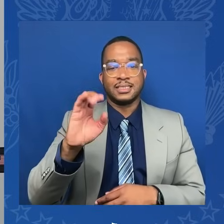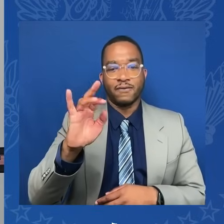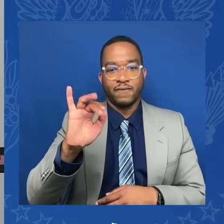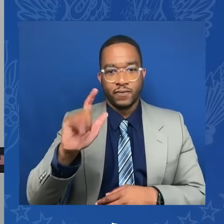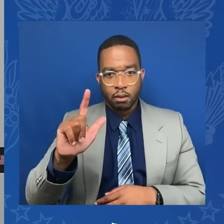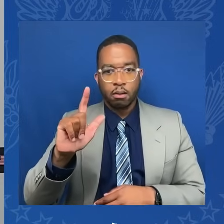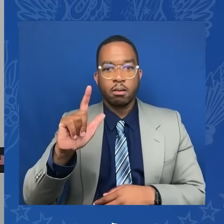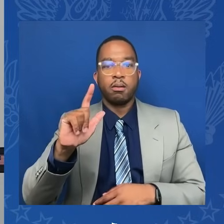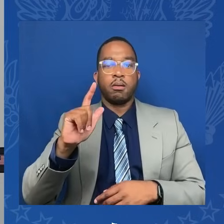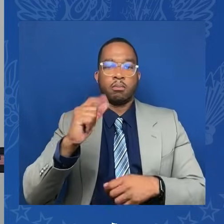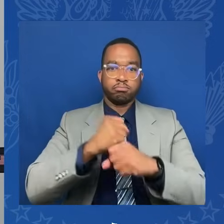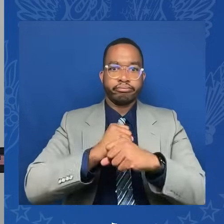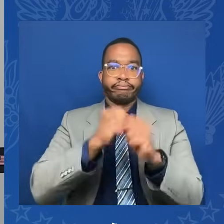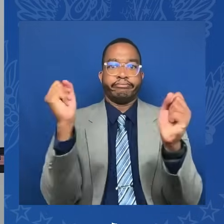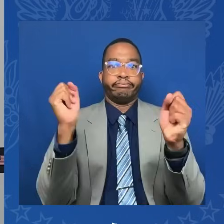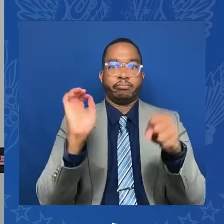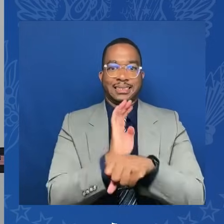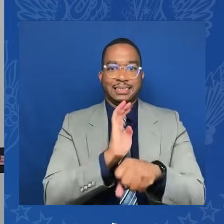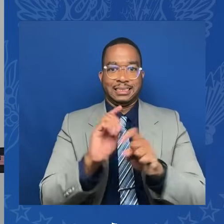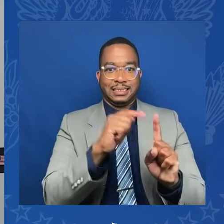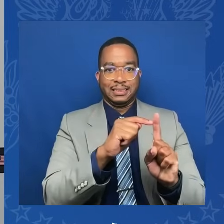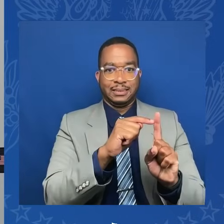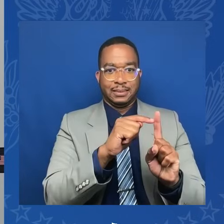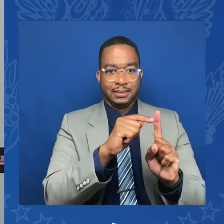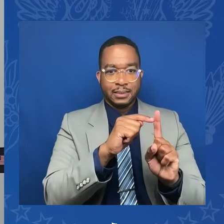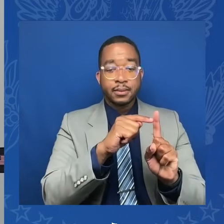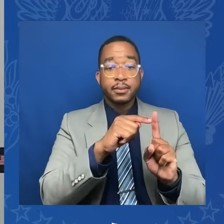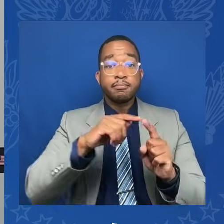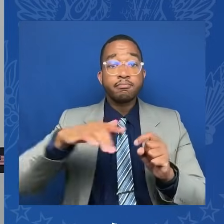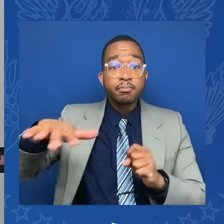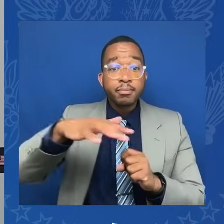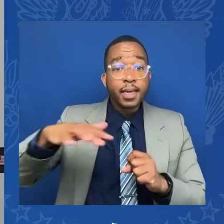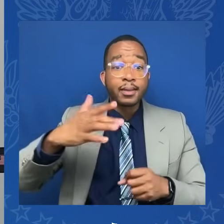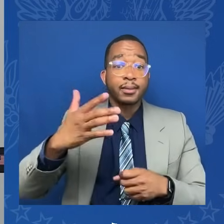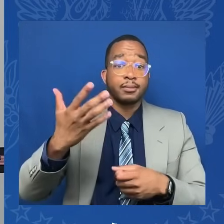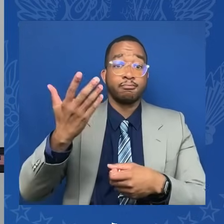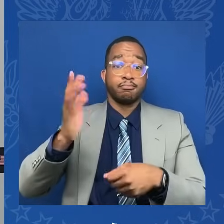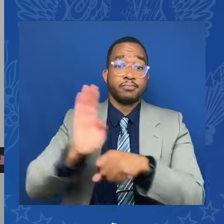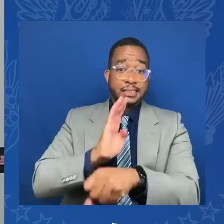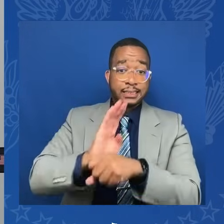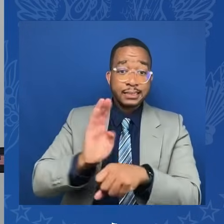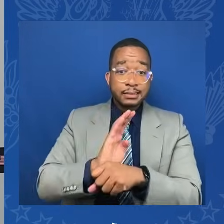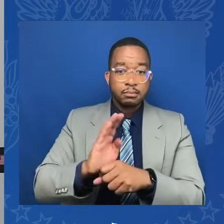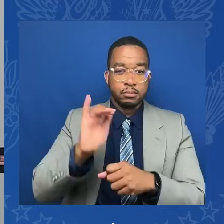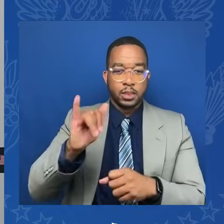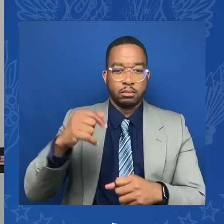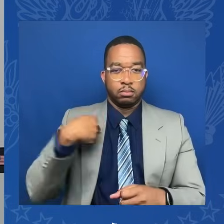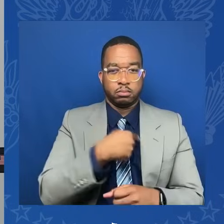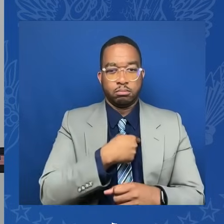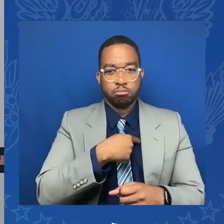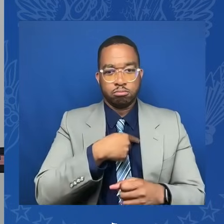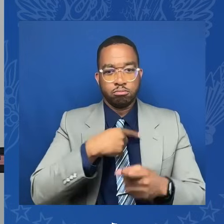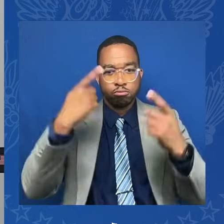between CNES and NASA on Earth observation or, indeed, the Artemis program.